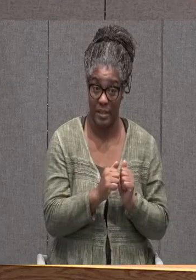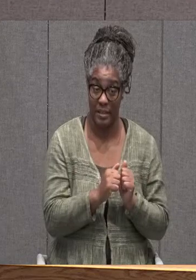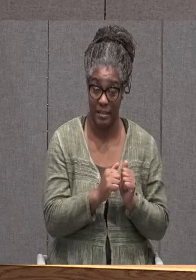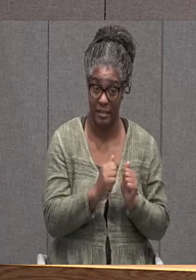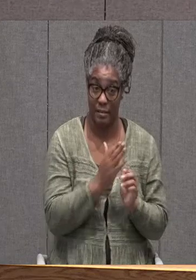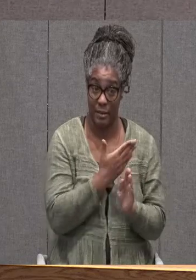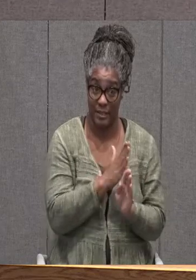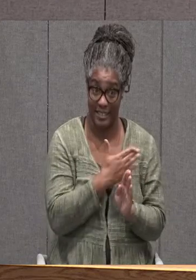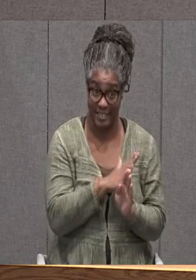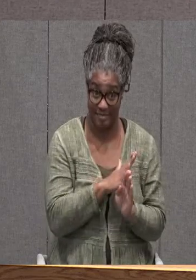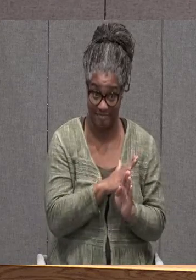All right, lets turn it on.